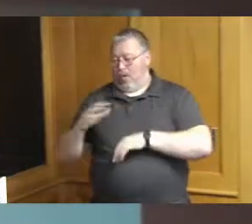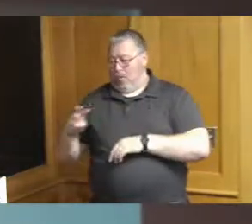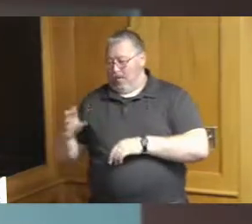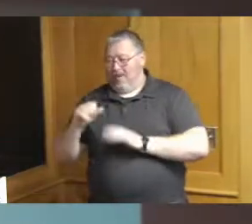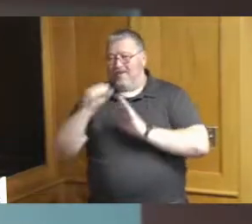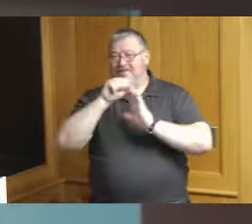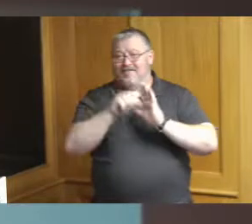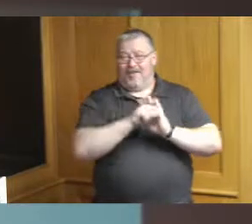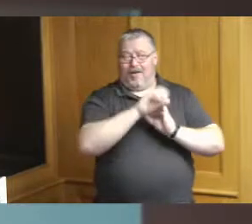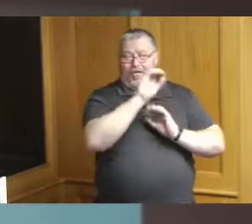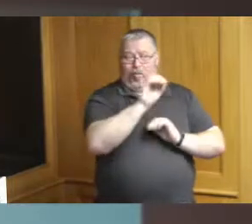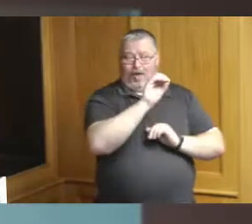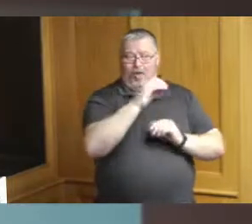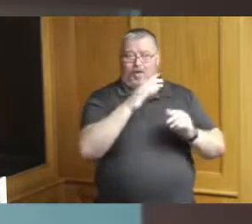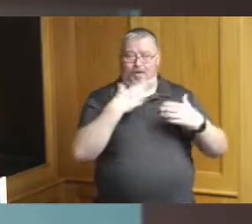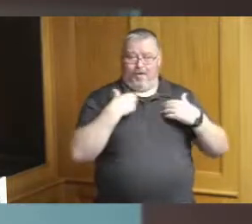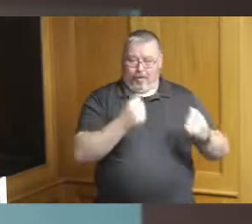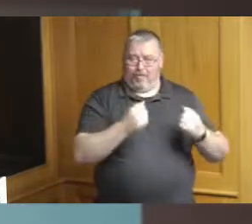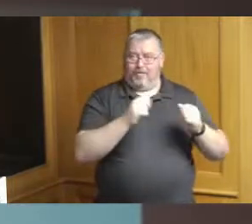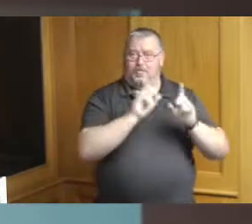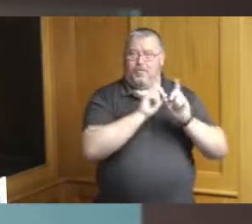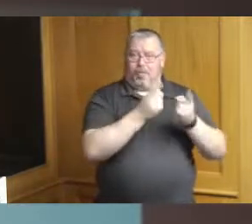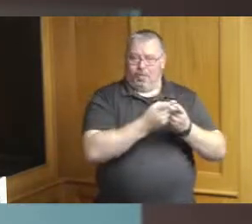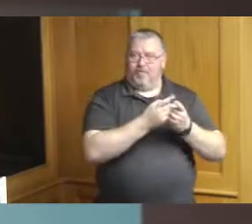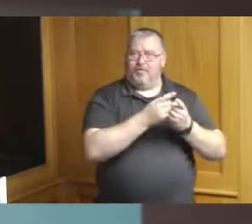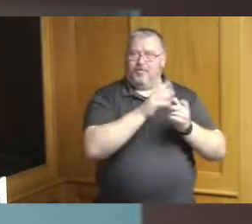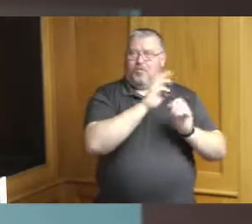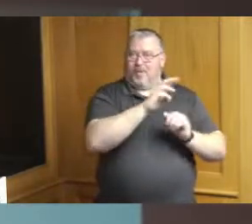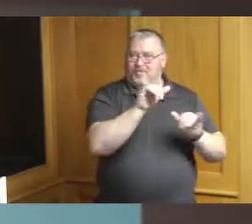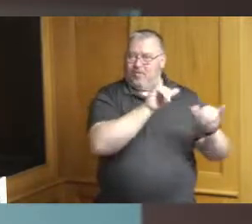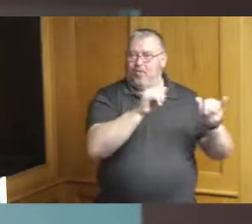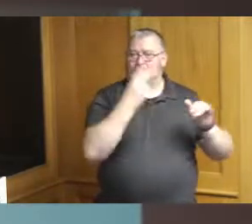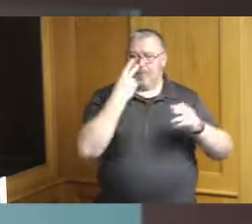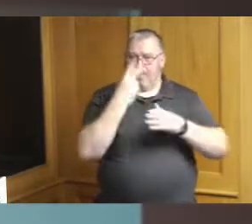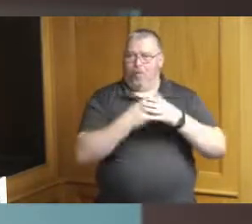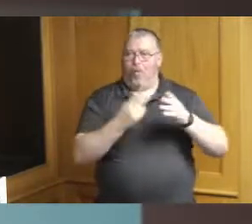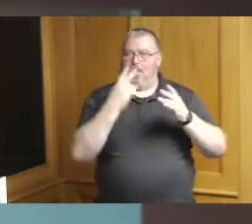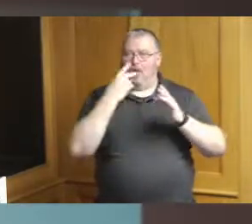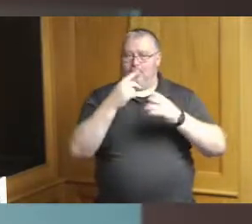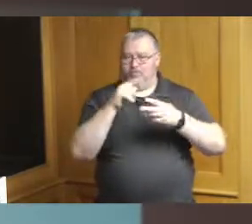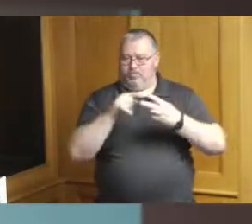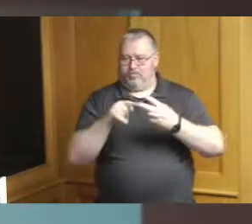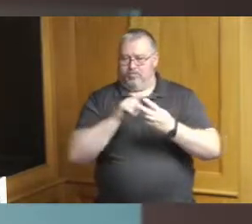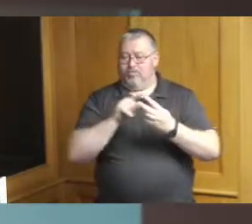and on the next slide you can actually see a few I'll show you a few pictures this first picture